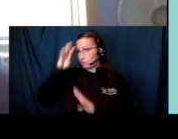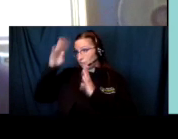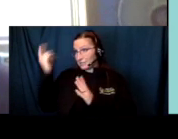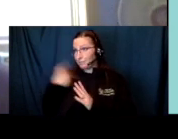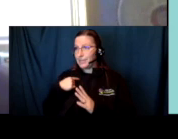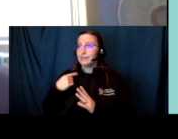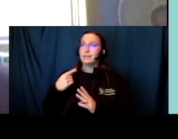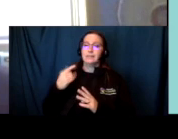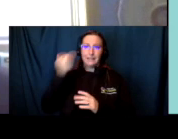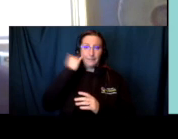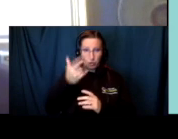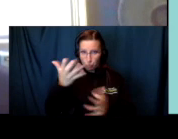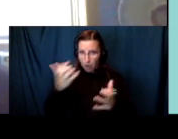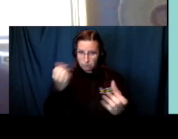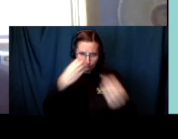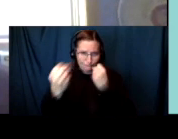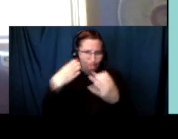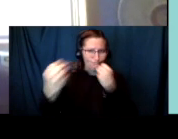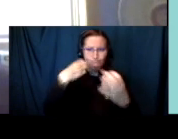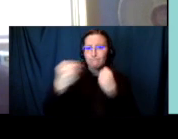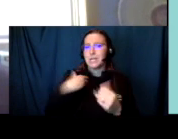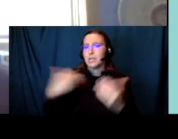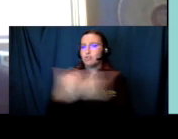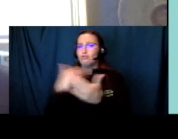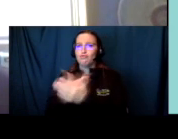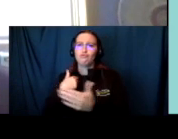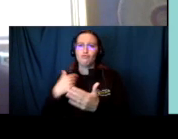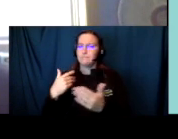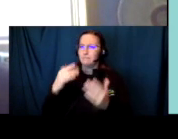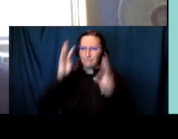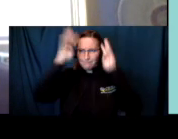ideas. I love hearing new ways of doing things.